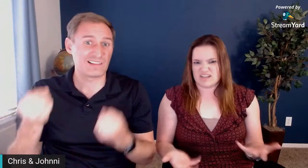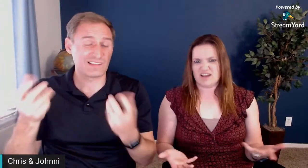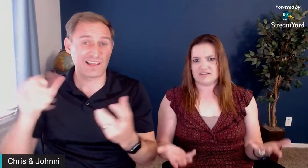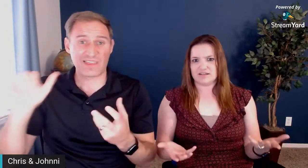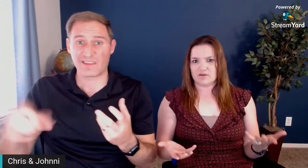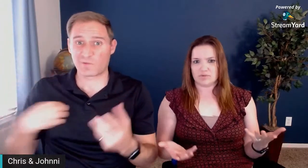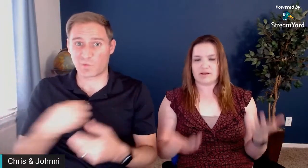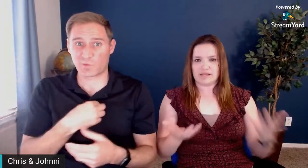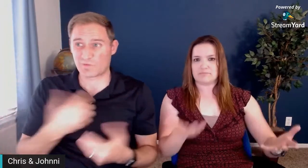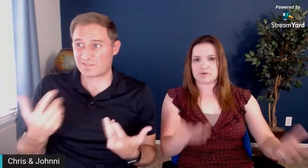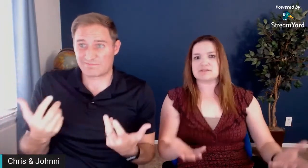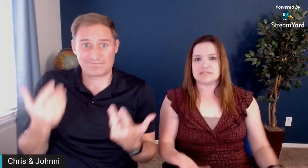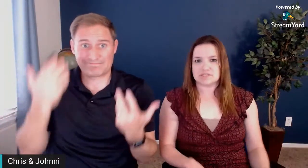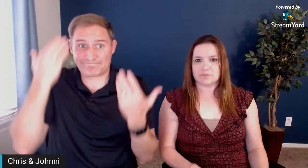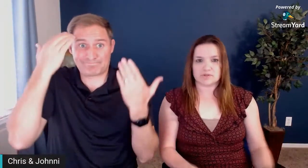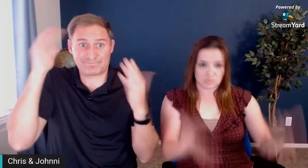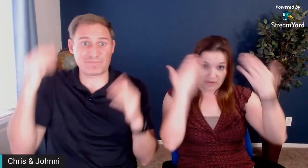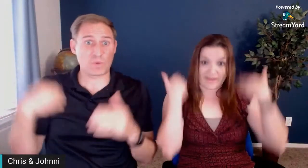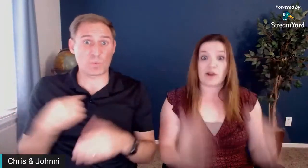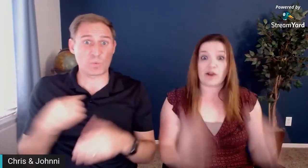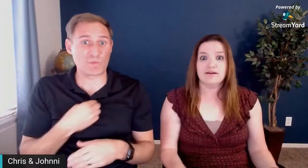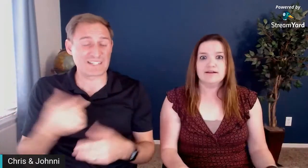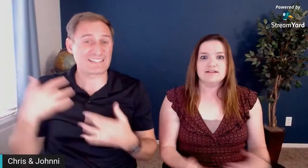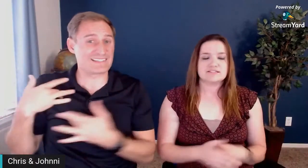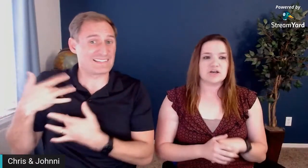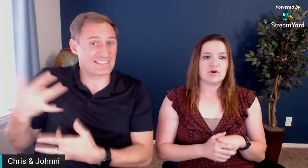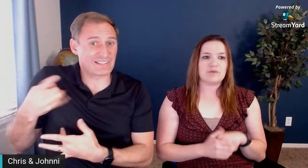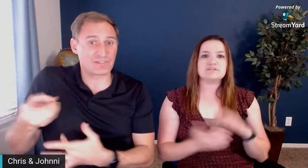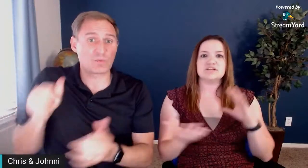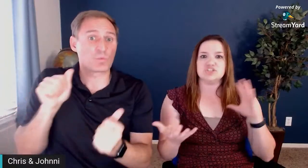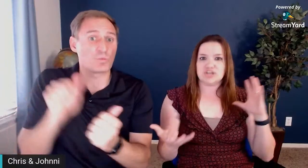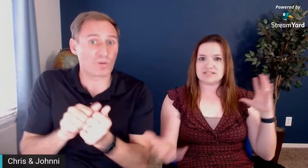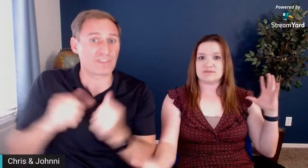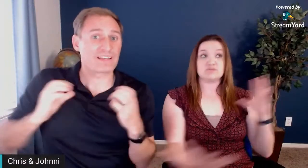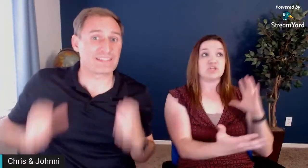done you know we're in-person interpreters we're there so it was an adjustment it was a